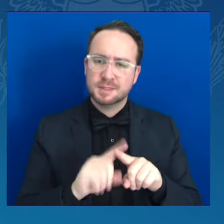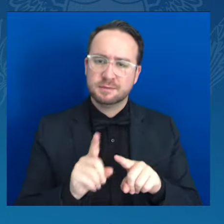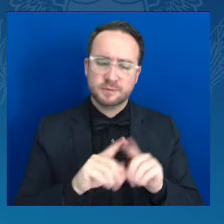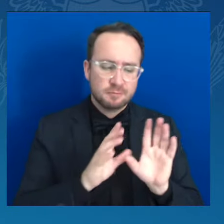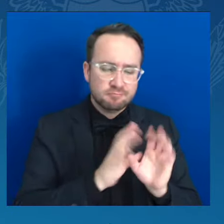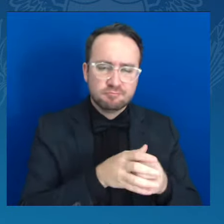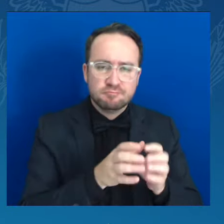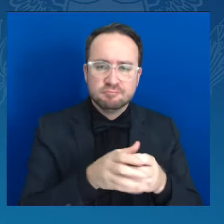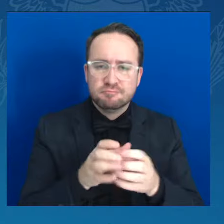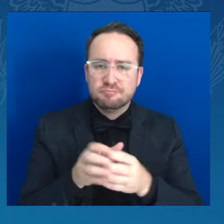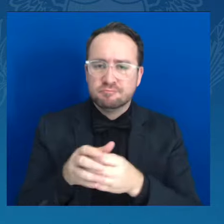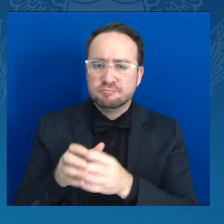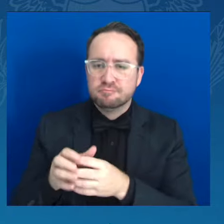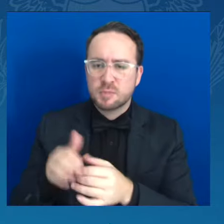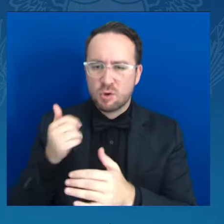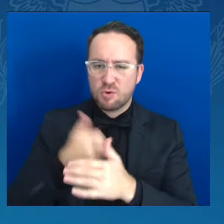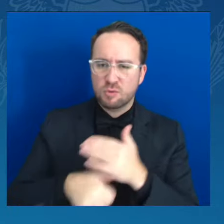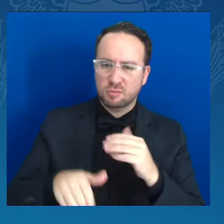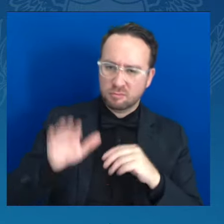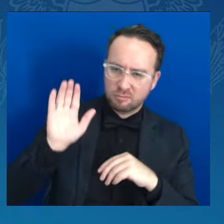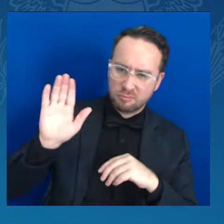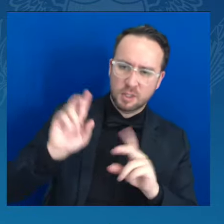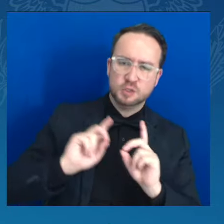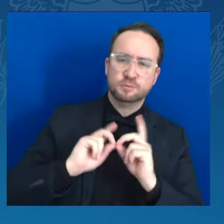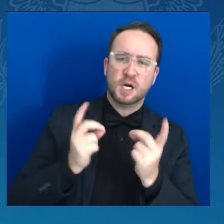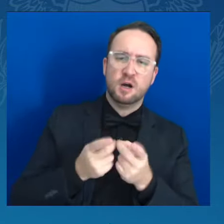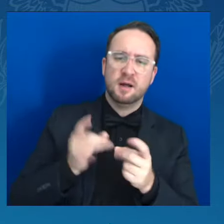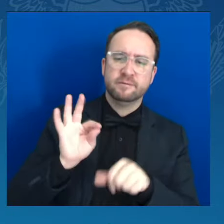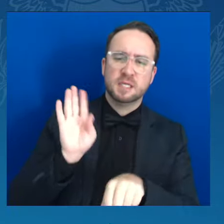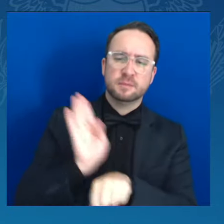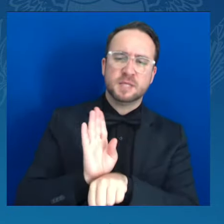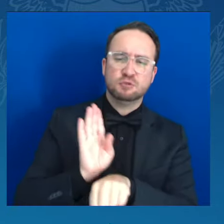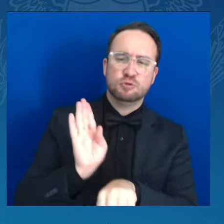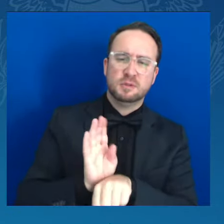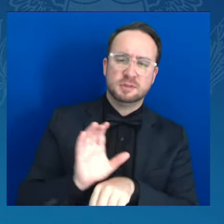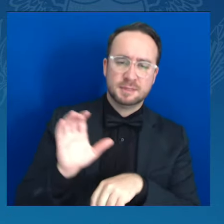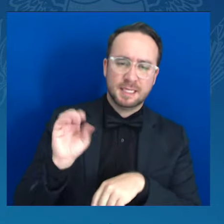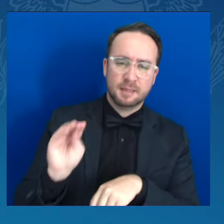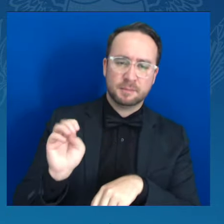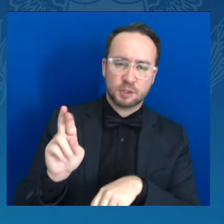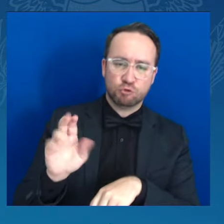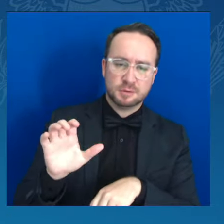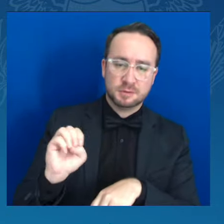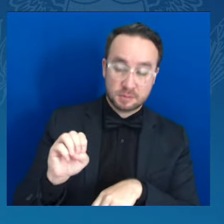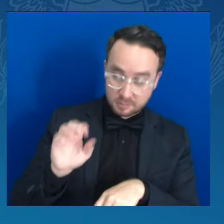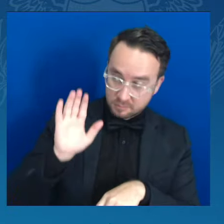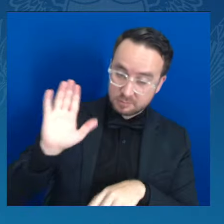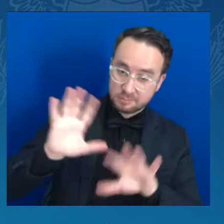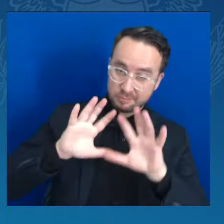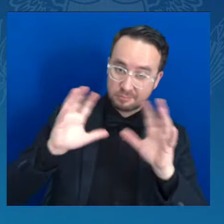The National Oceanic and Atmospheric Administration, or NOAA, its weather satellites provided sophisticated